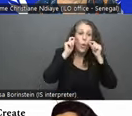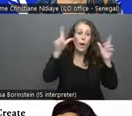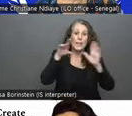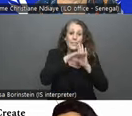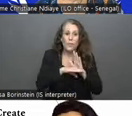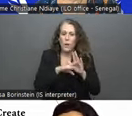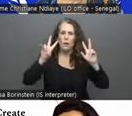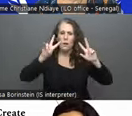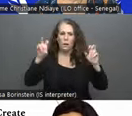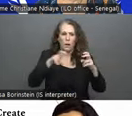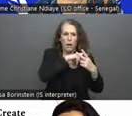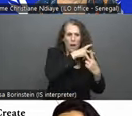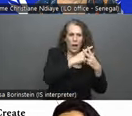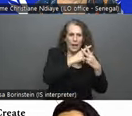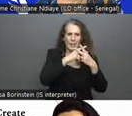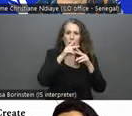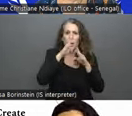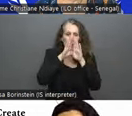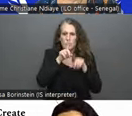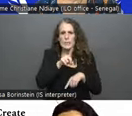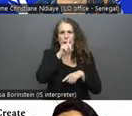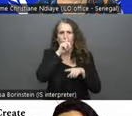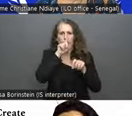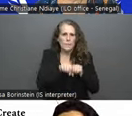launched in the USA. 10:58:38 We've taken it upon ourselves to